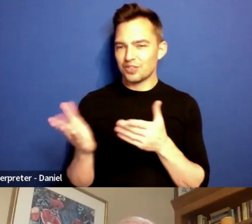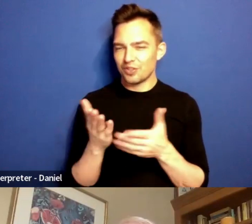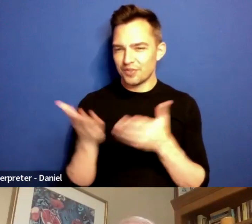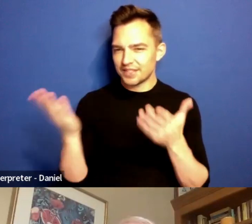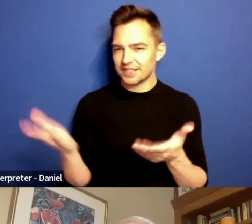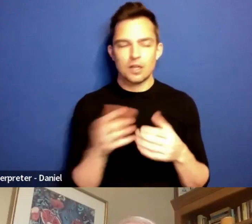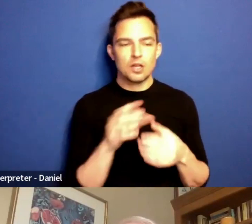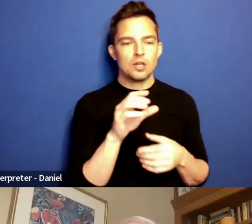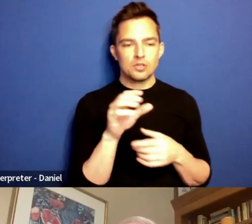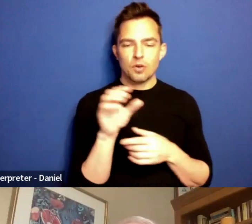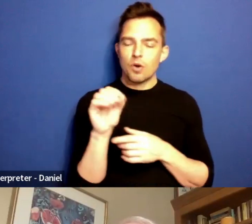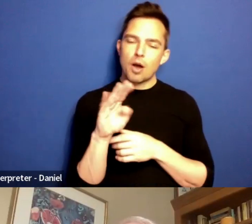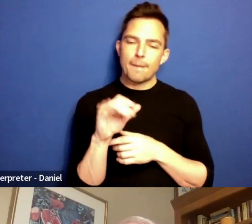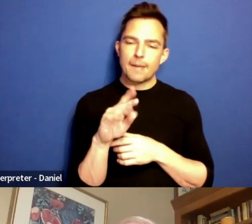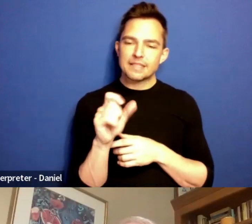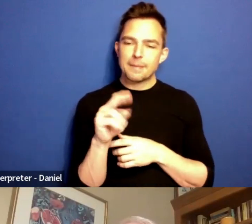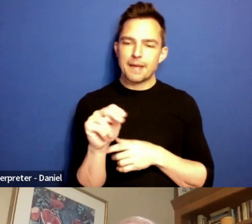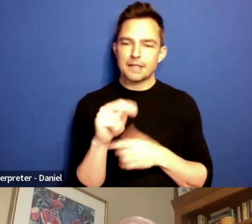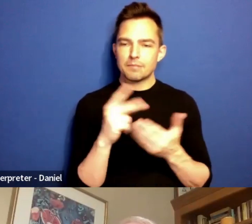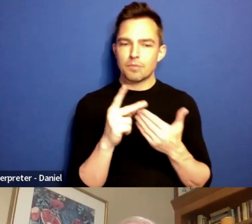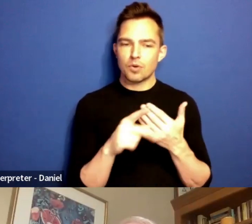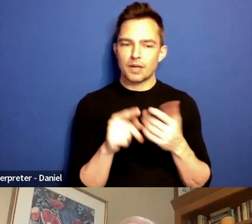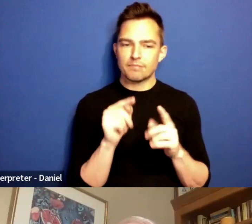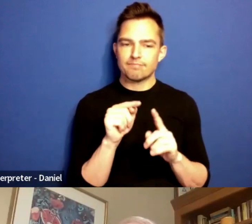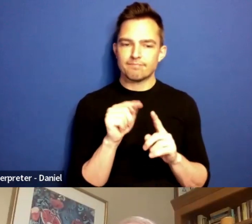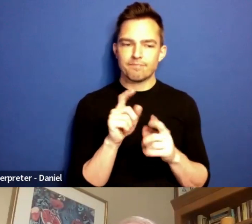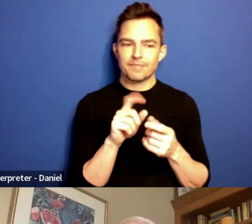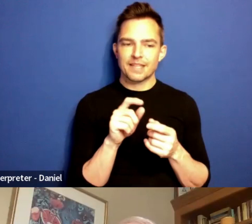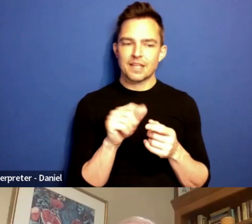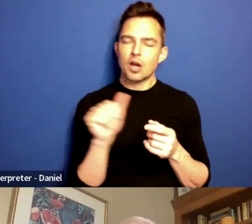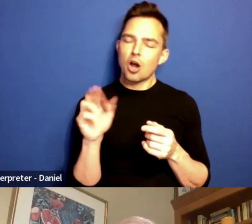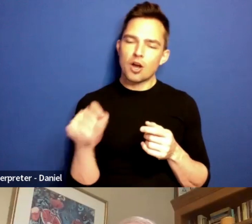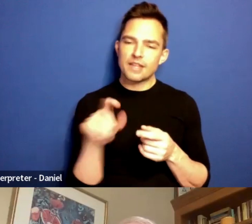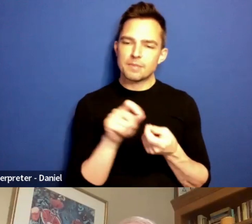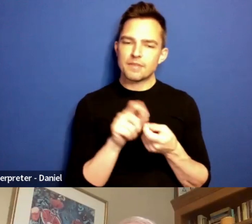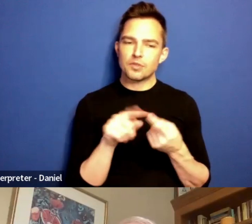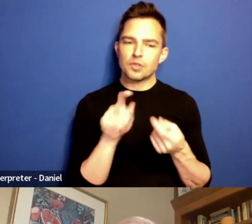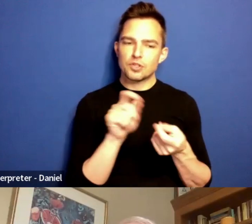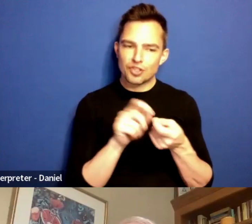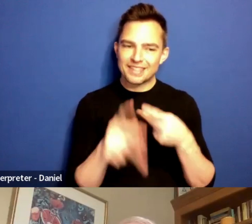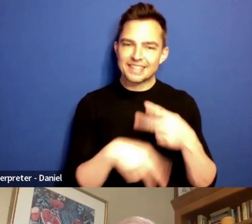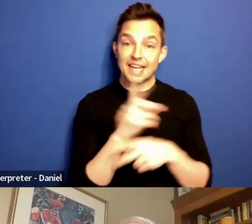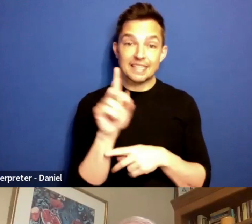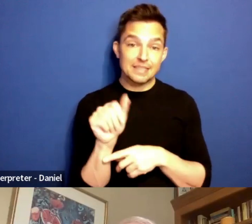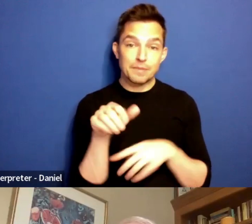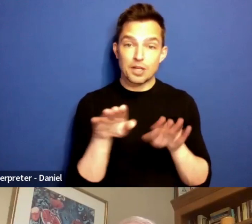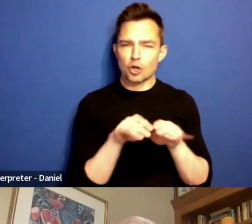ombuds programs specific to a certain disability, or do they go across disability? Can you speak to that?